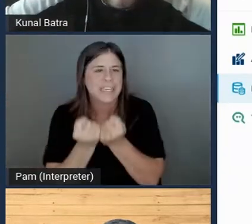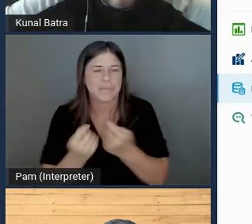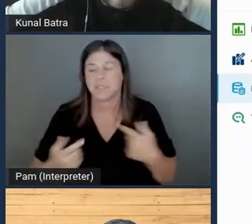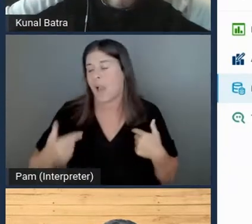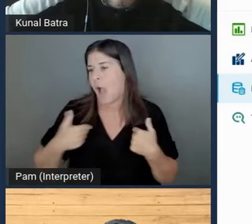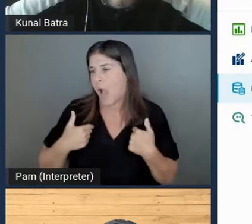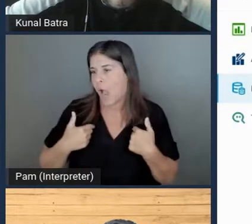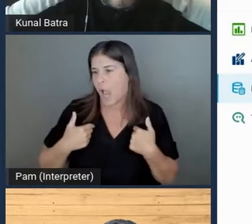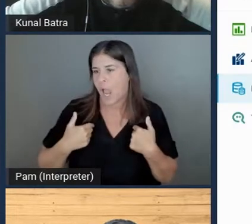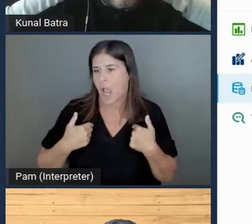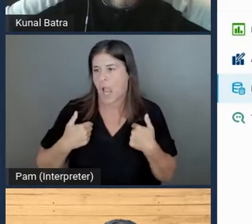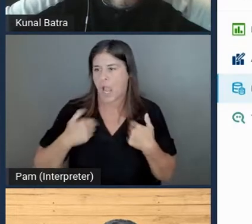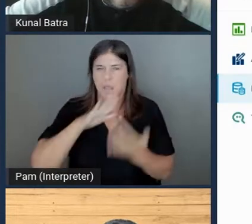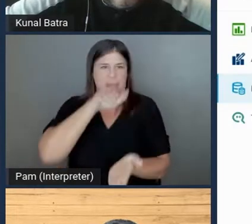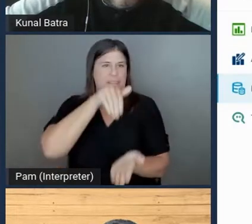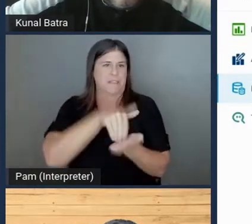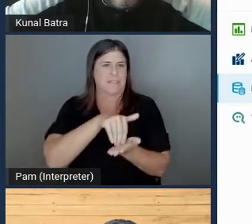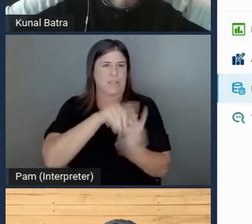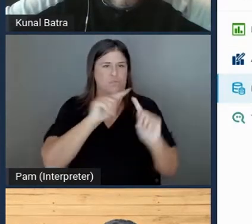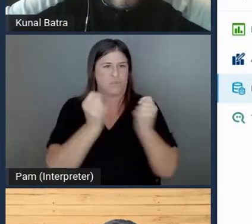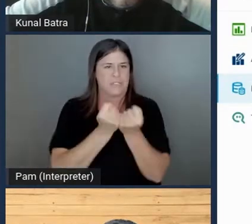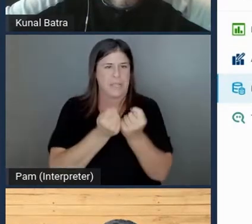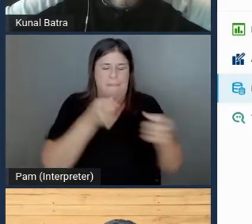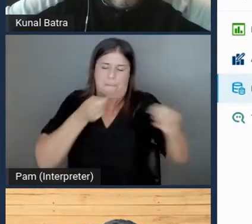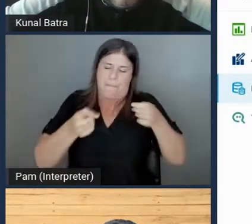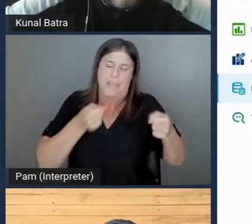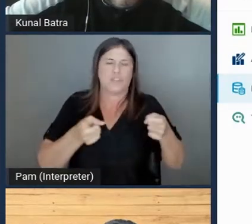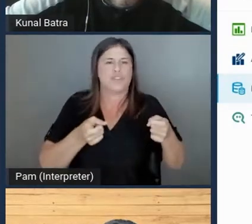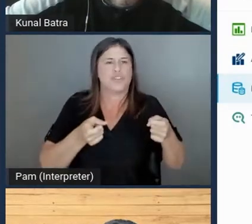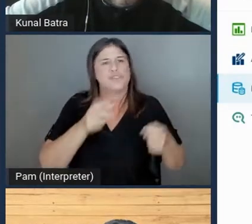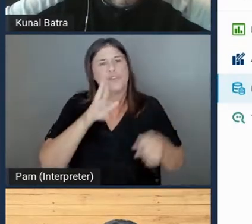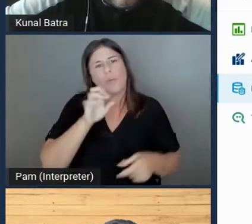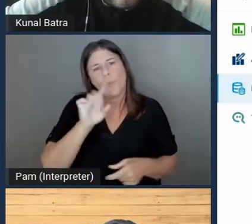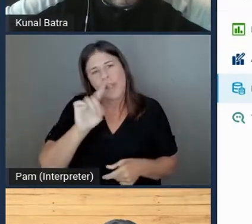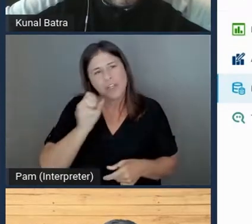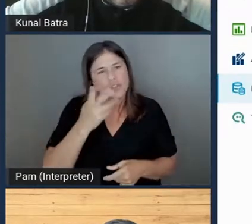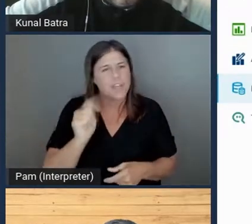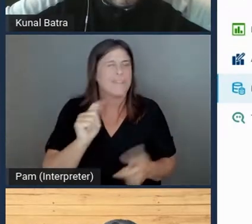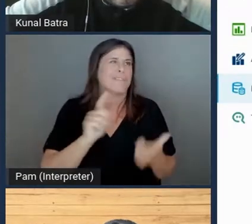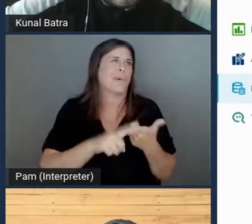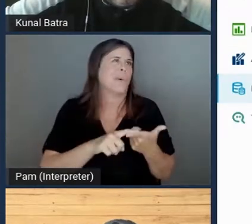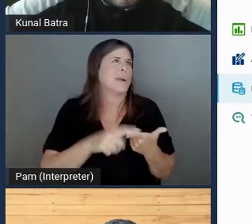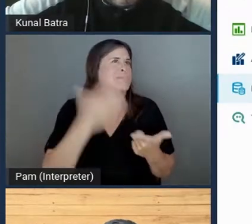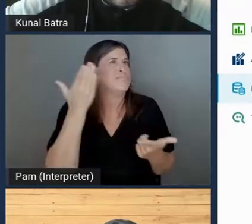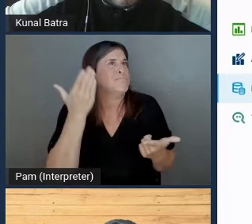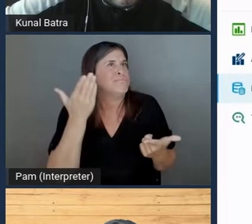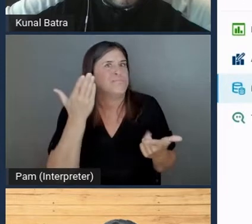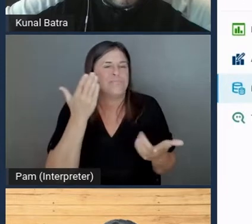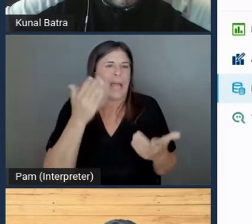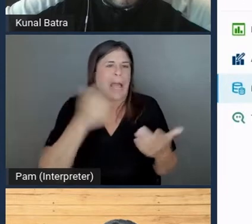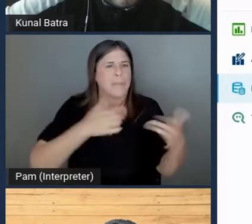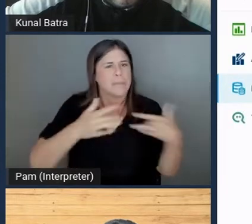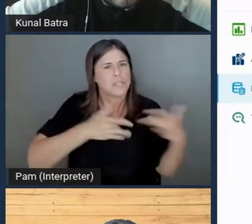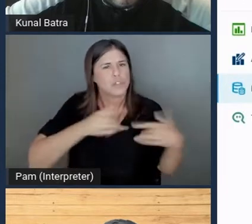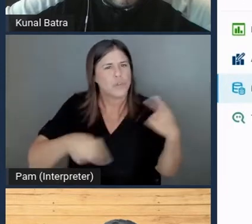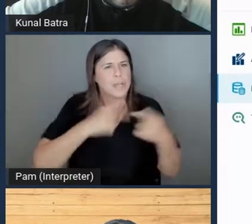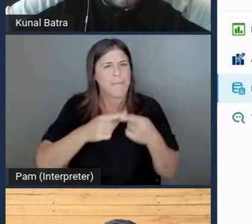the central team that manages, let's say, Redshift, or is worried about how my data is being used.